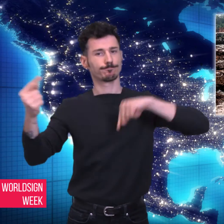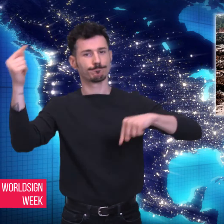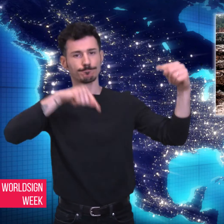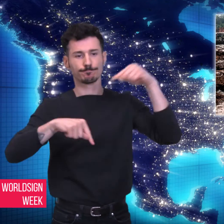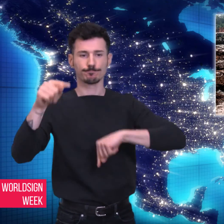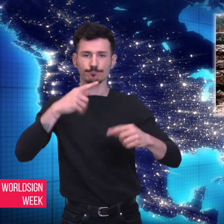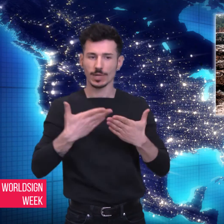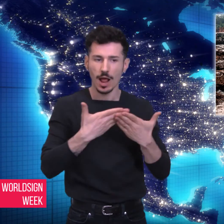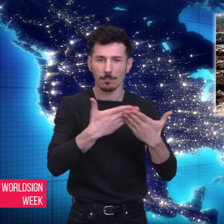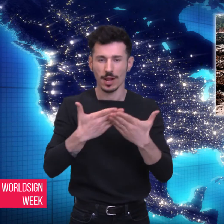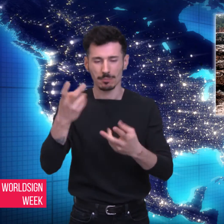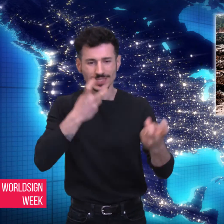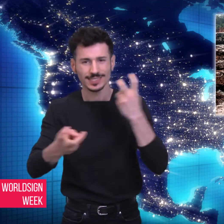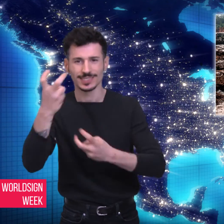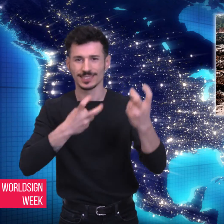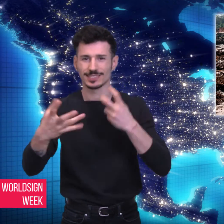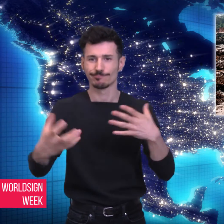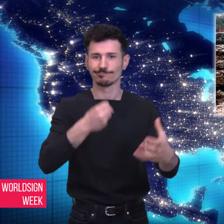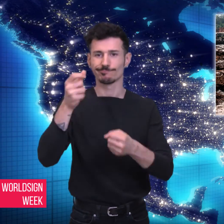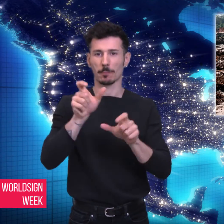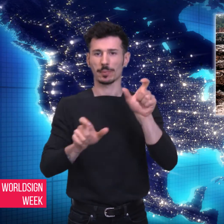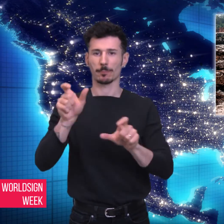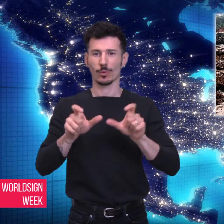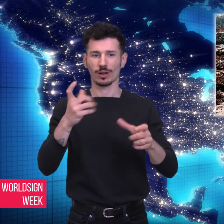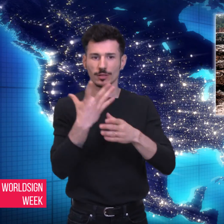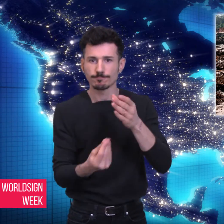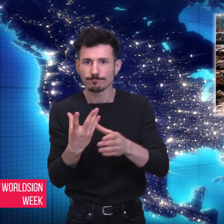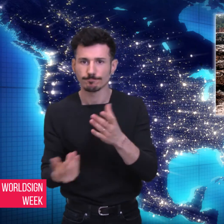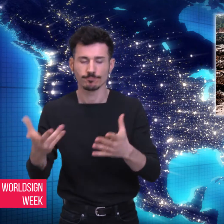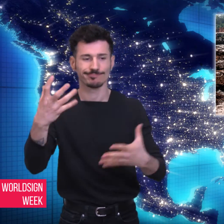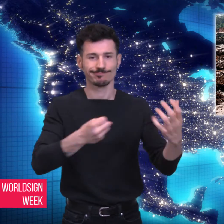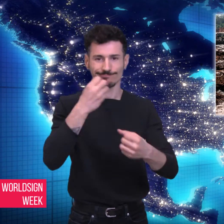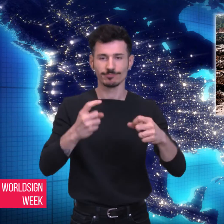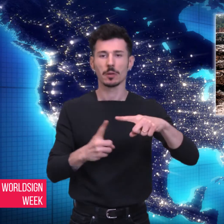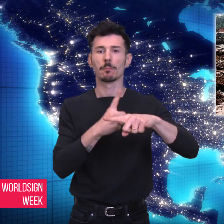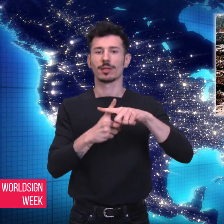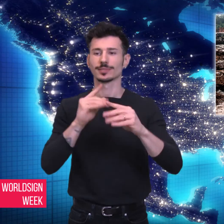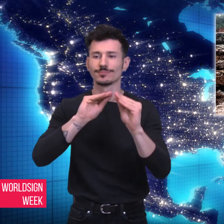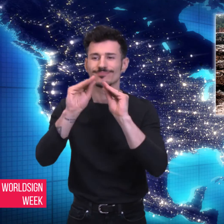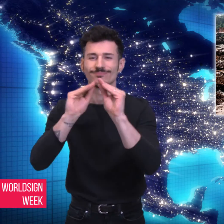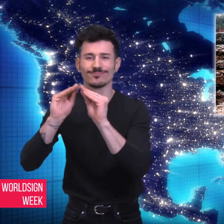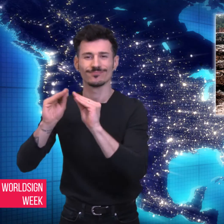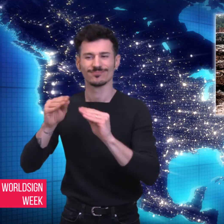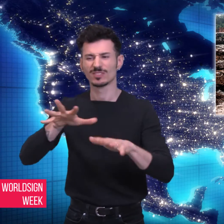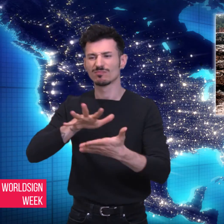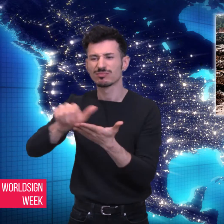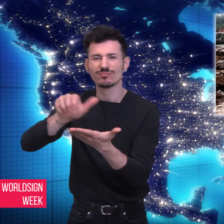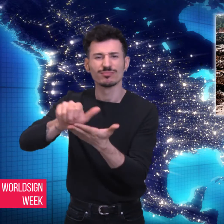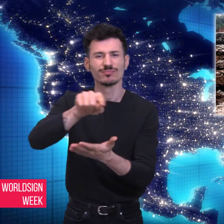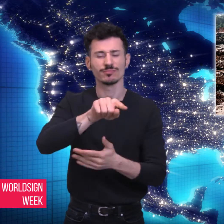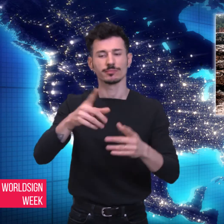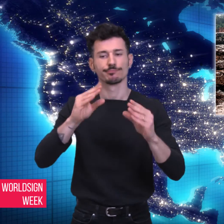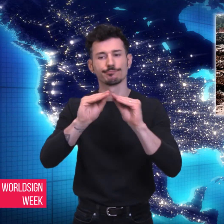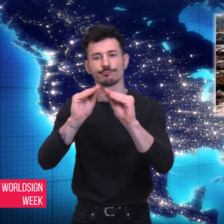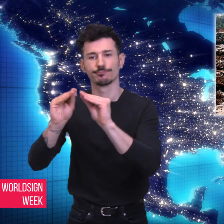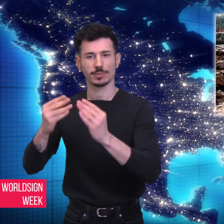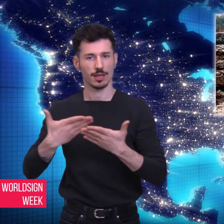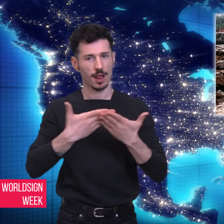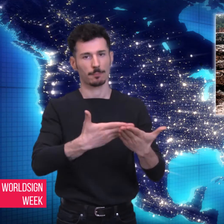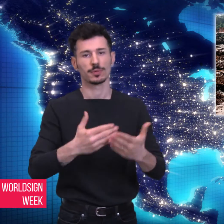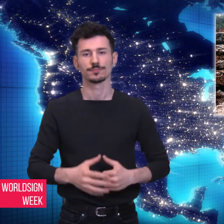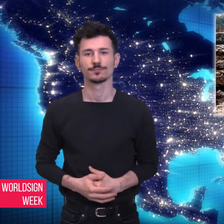to assist with repairing villages.